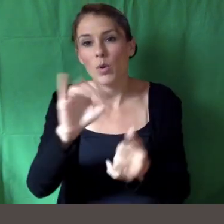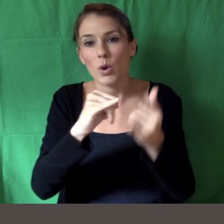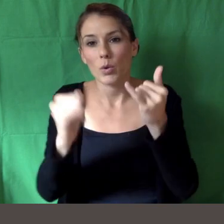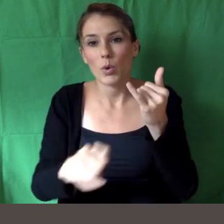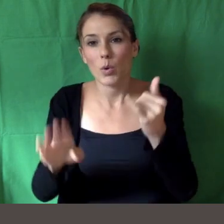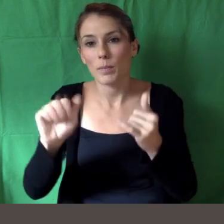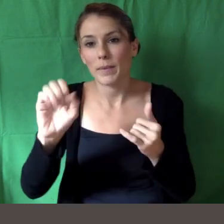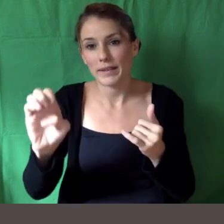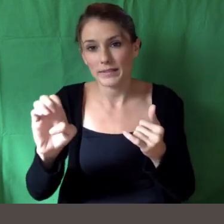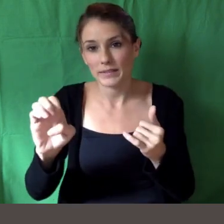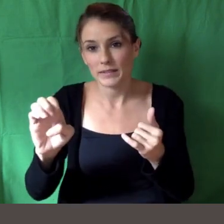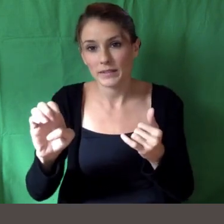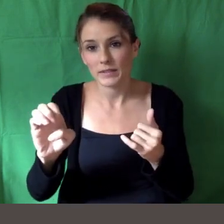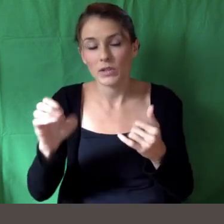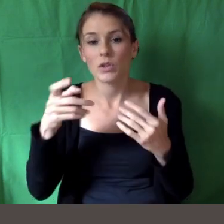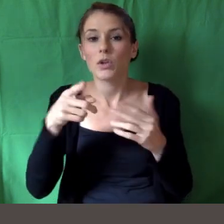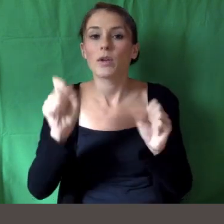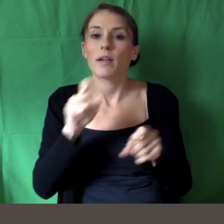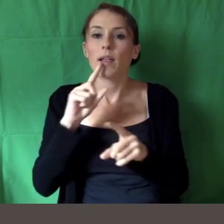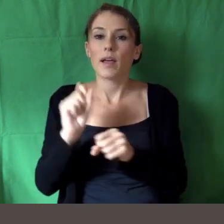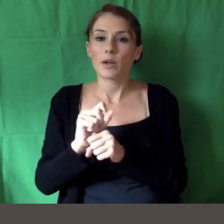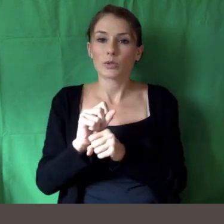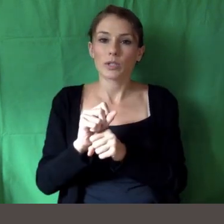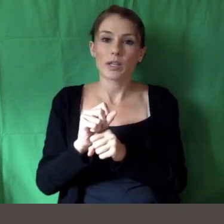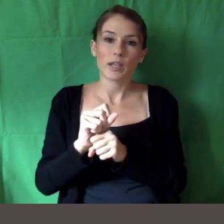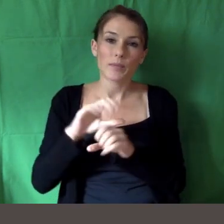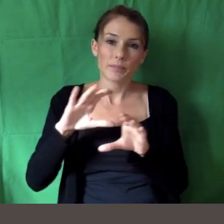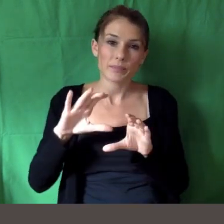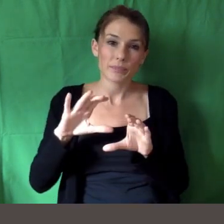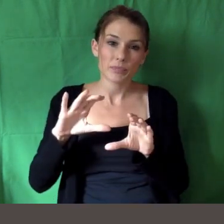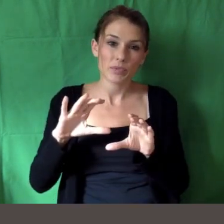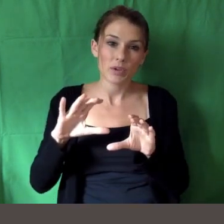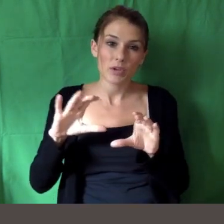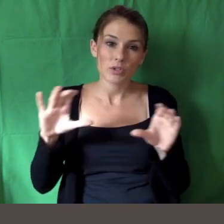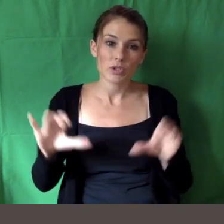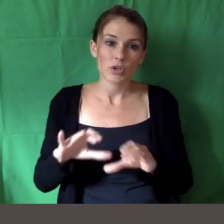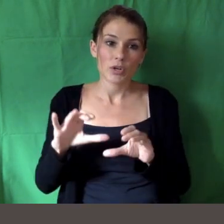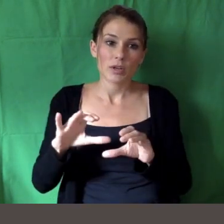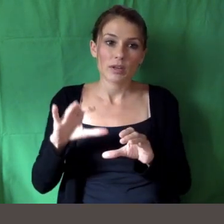So you can actually, um, usually during the alpha period, that's when we really